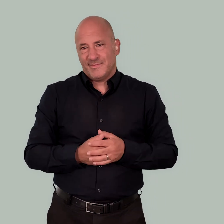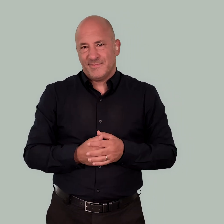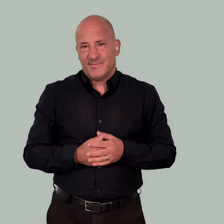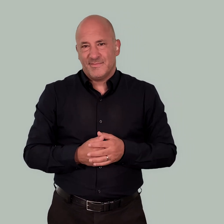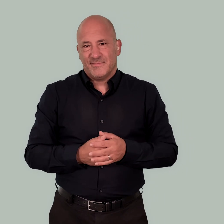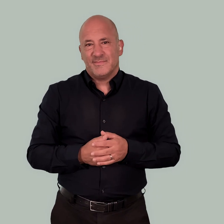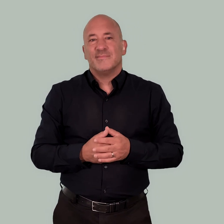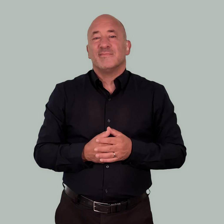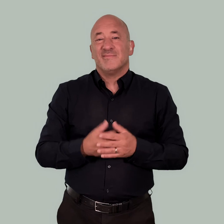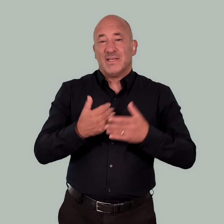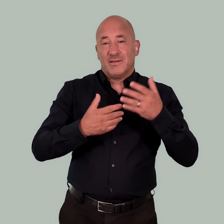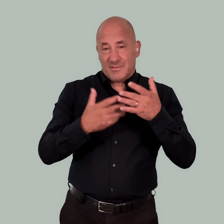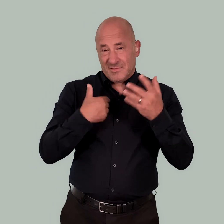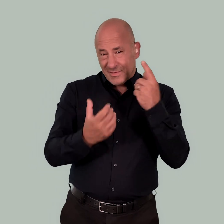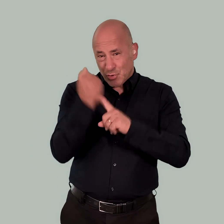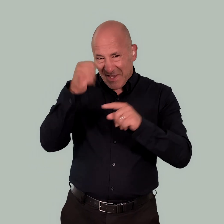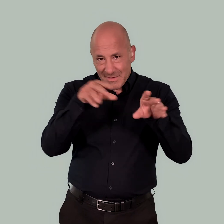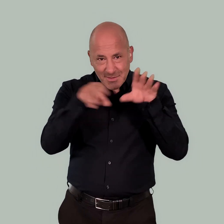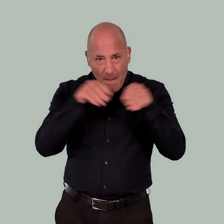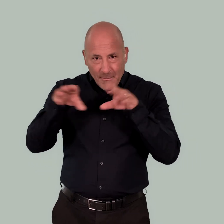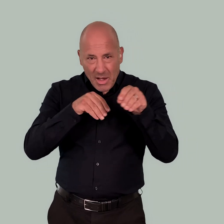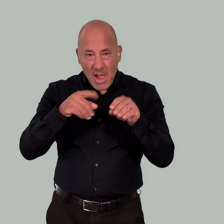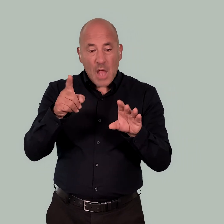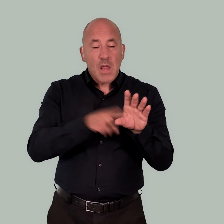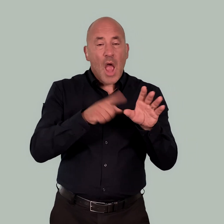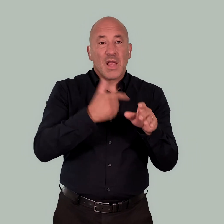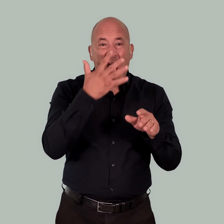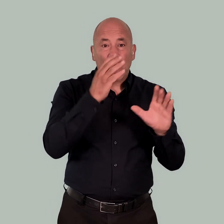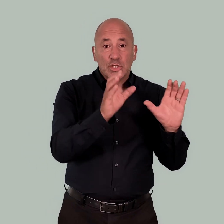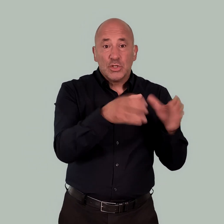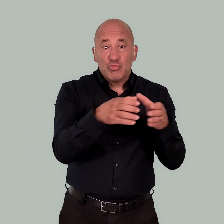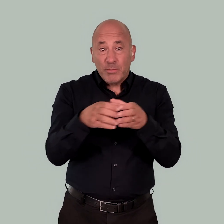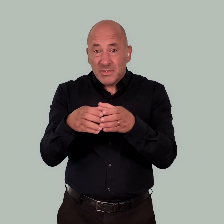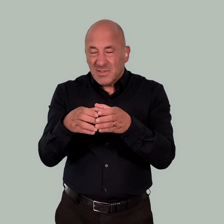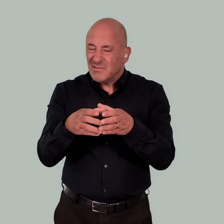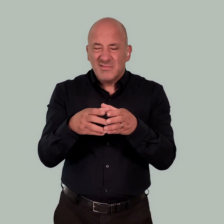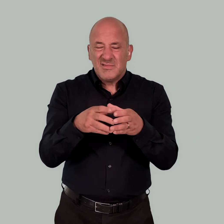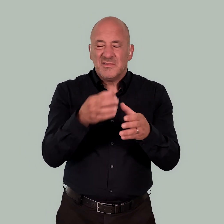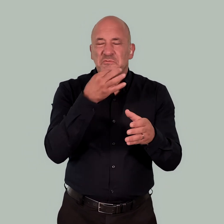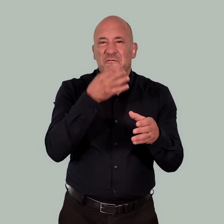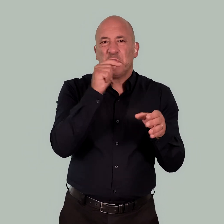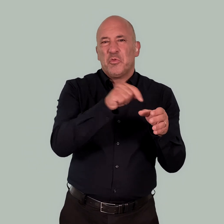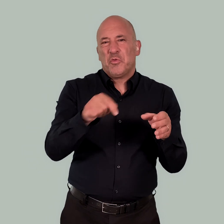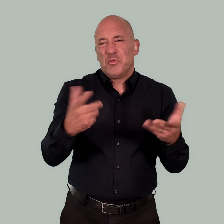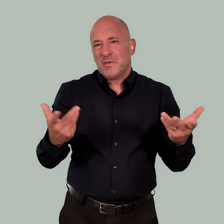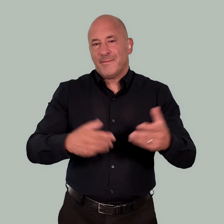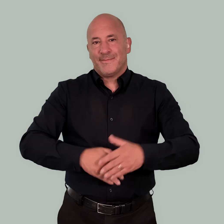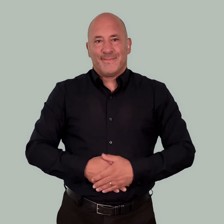Younger age groups were underrepresented in the achieved sample.